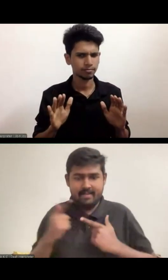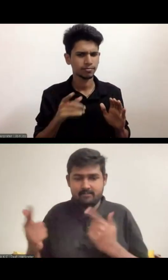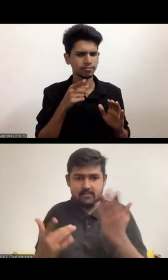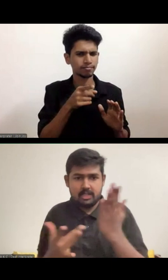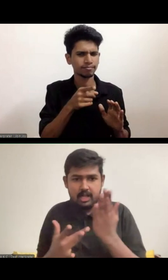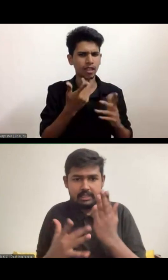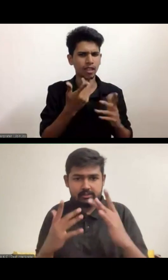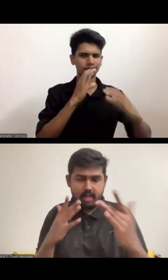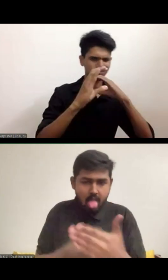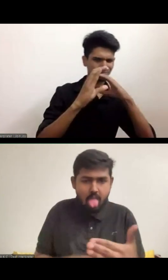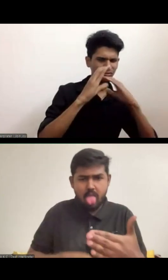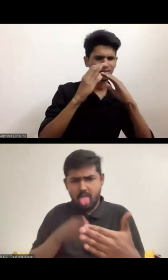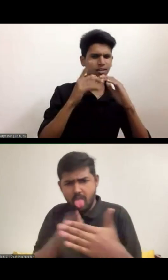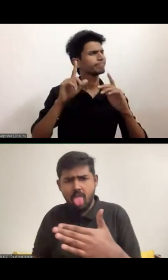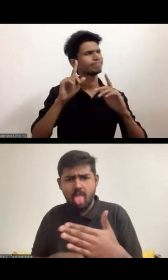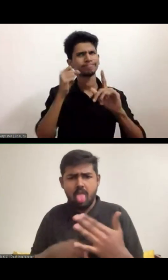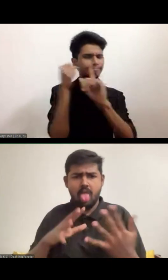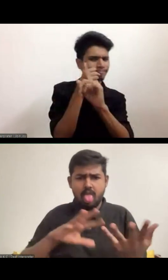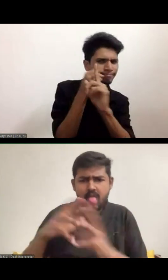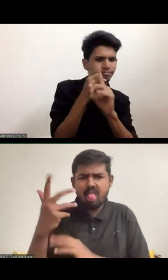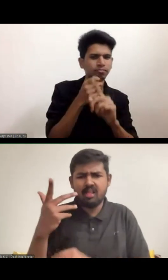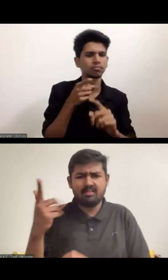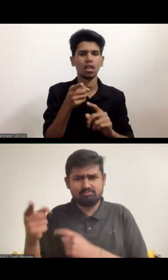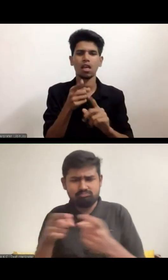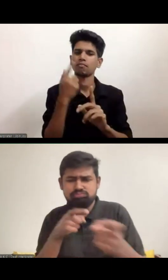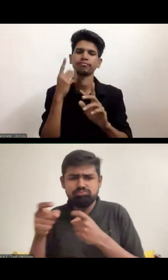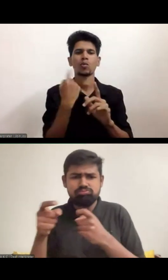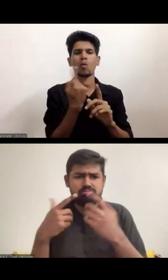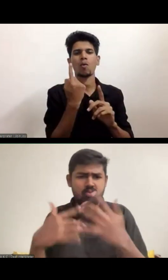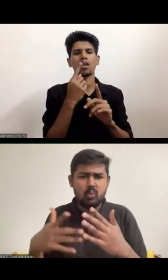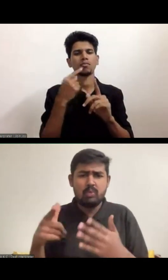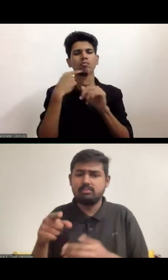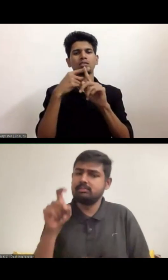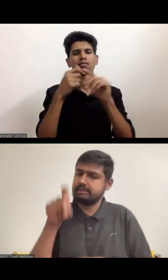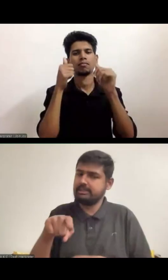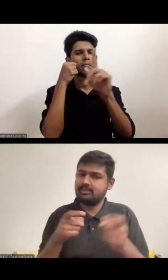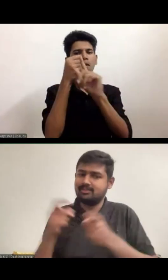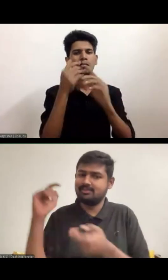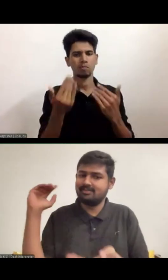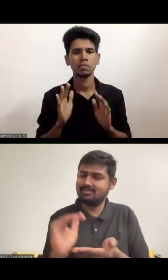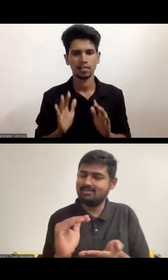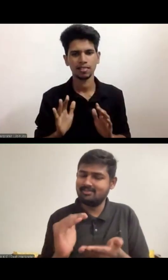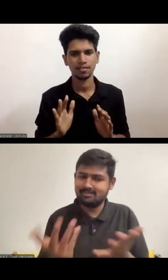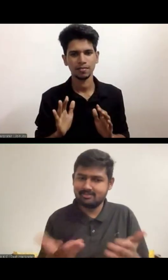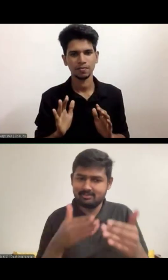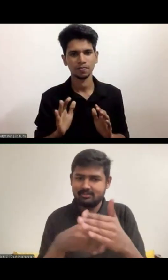So we're talking here about communication and engagement by persons with disability in voice